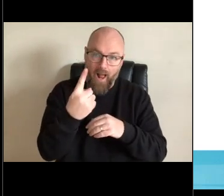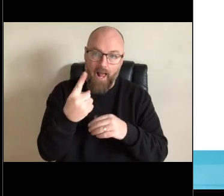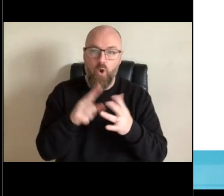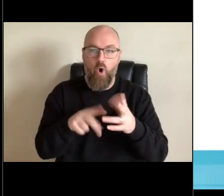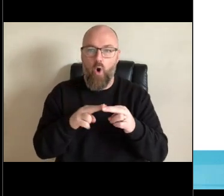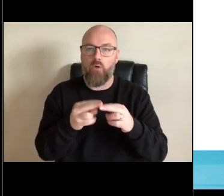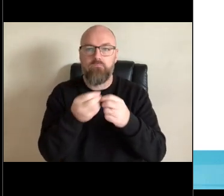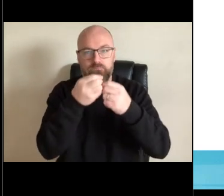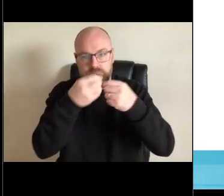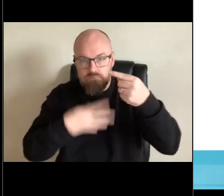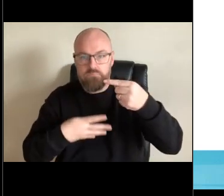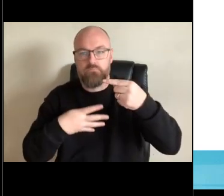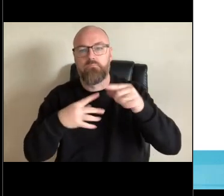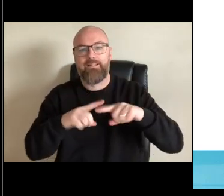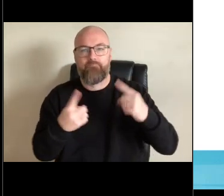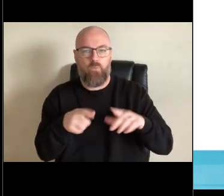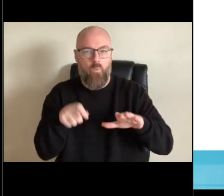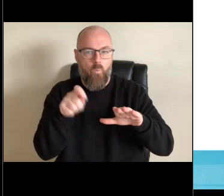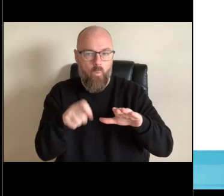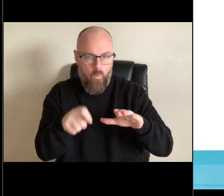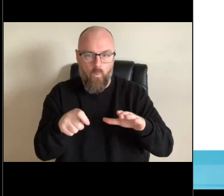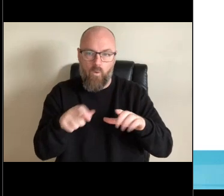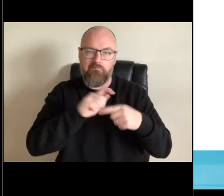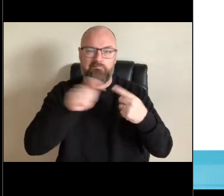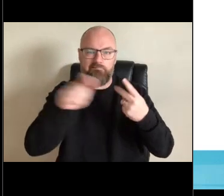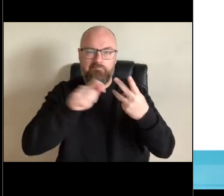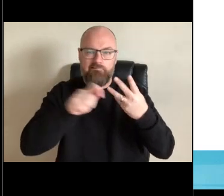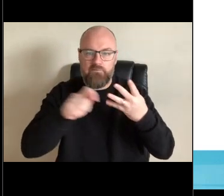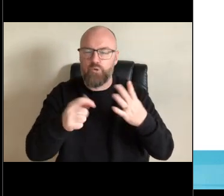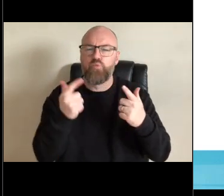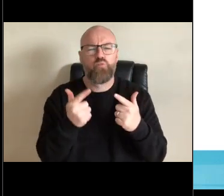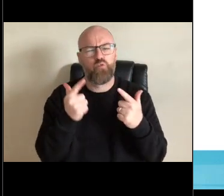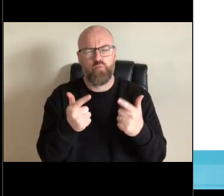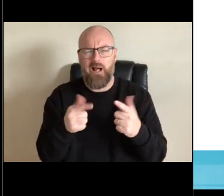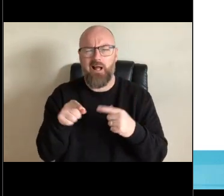this person has engaged in um so it's a pattern of behaviour for a vexatious